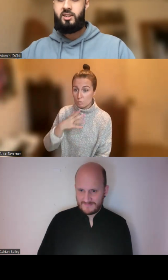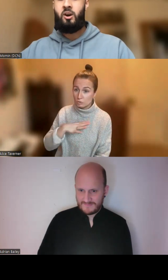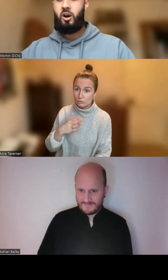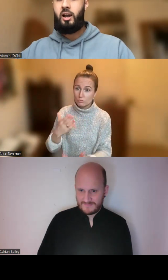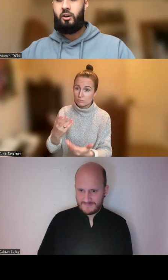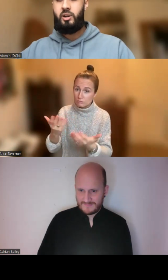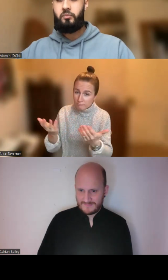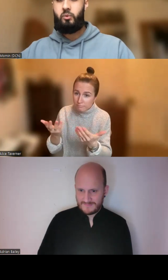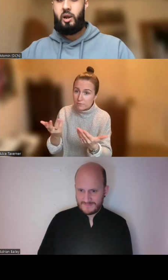to see an art gallery.